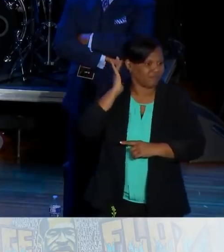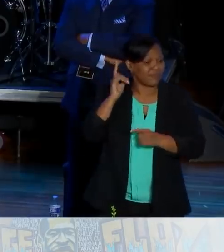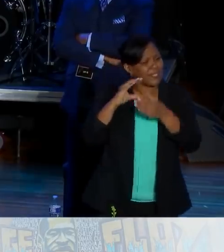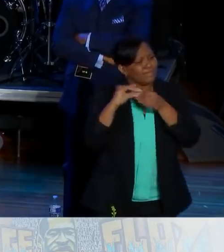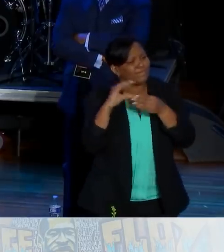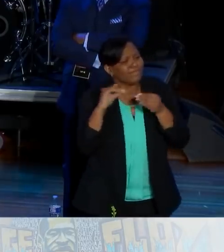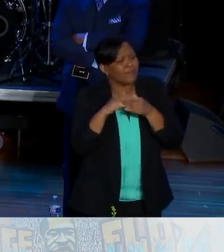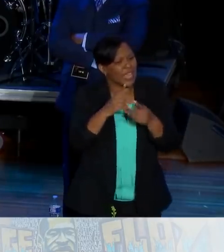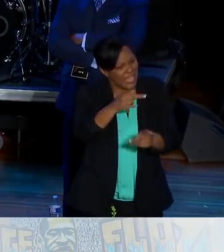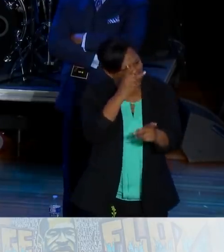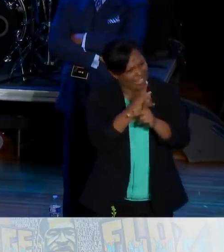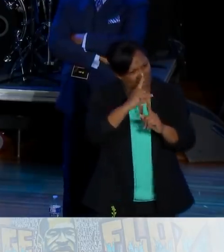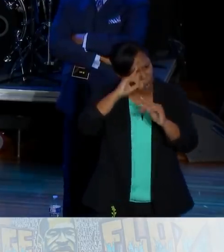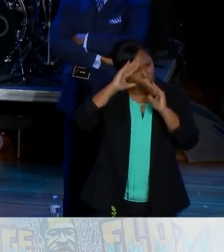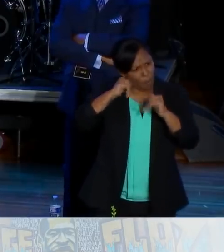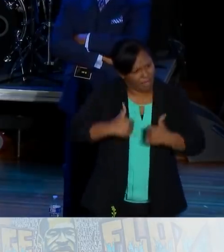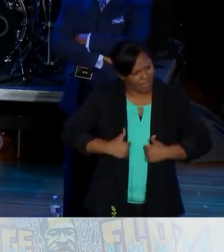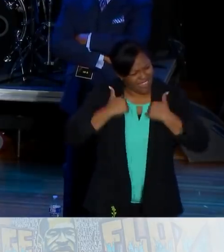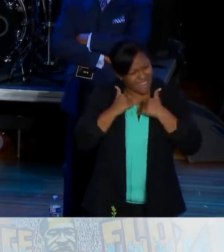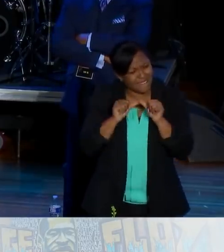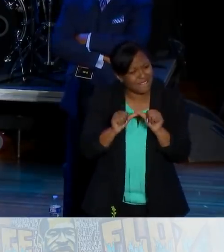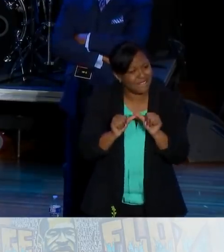TO THIS FAMILY, I KNOW THAT